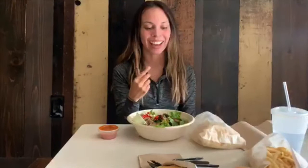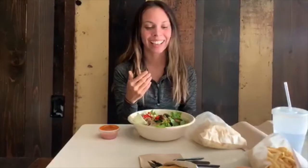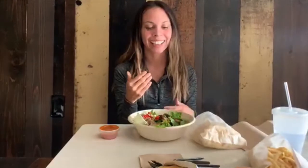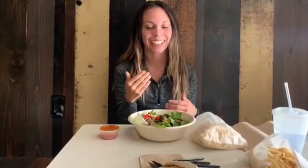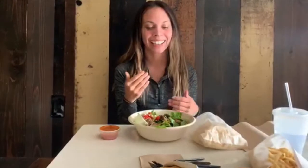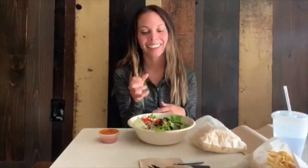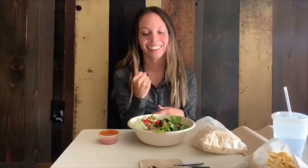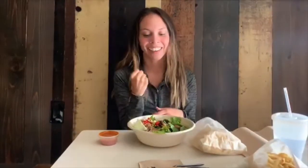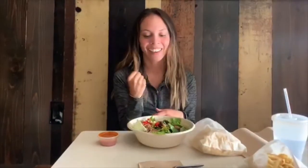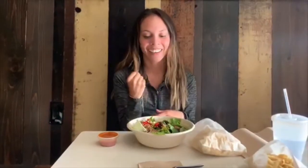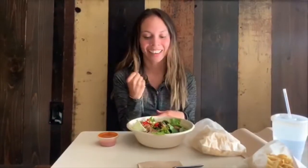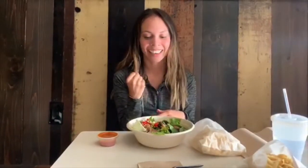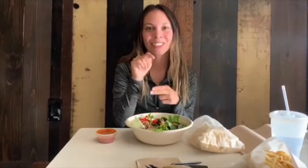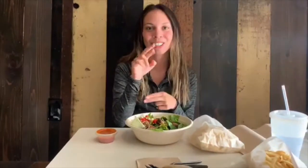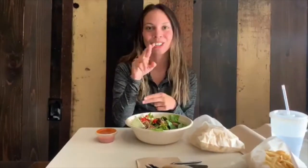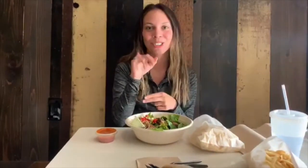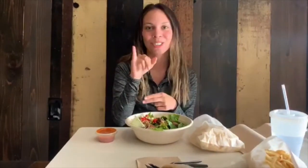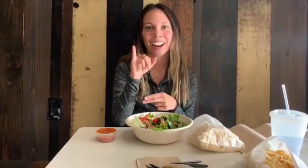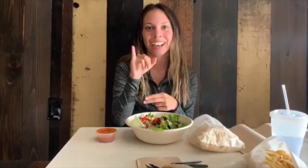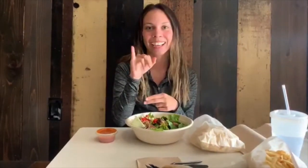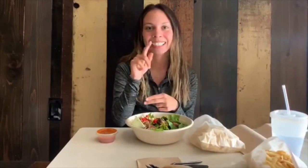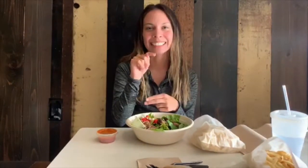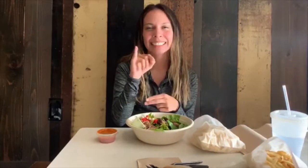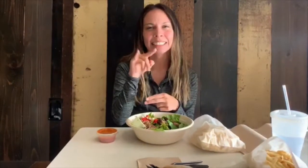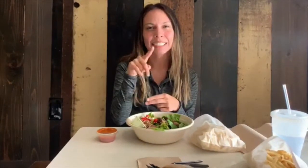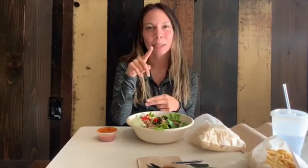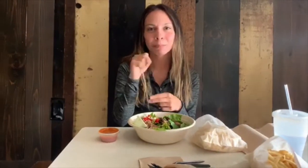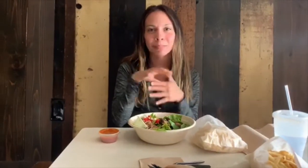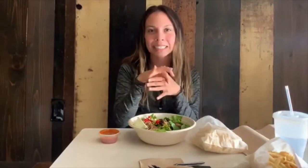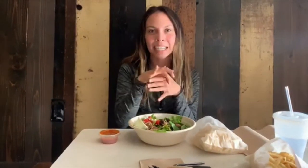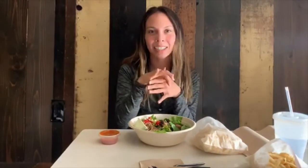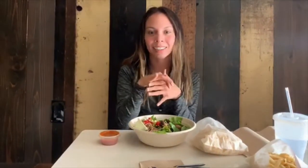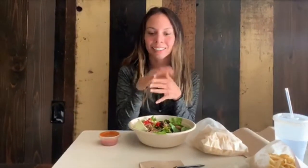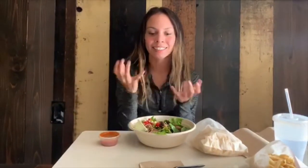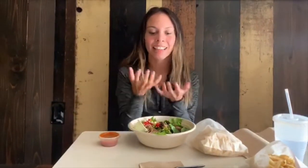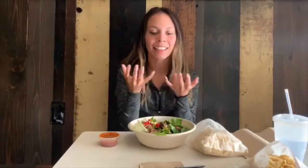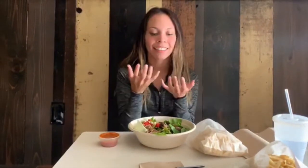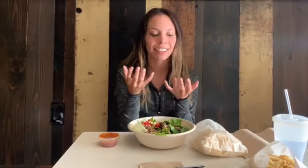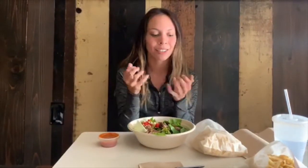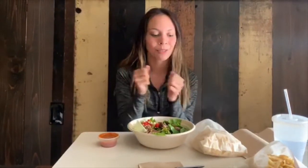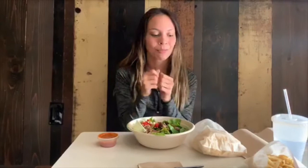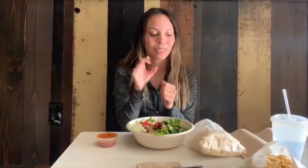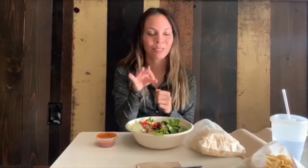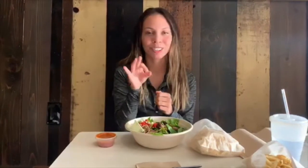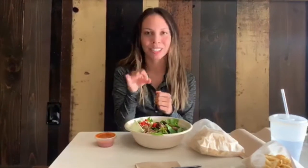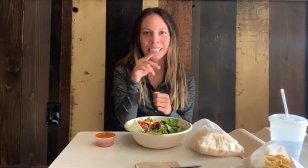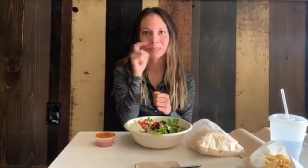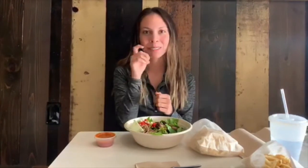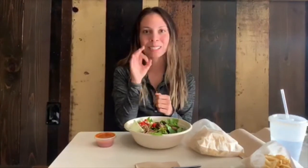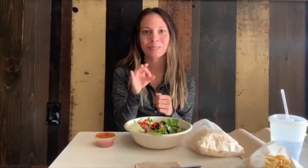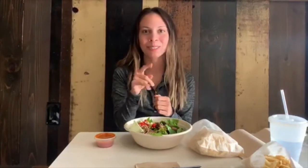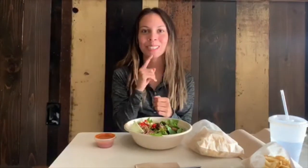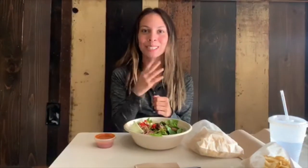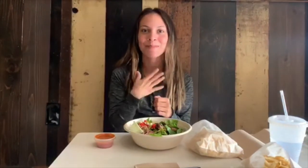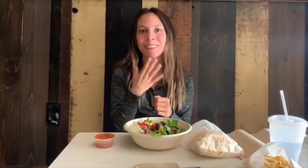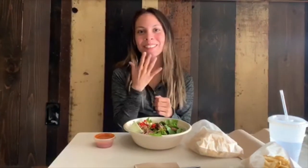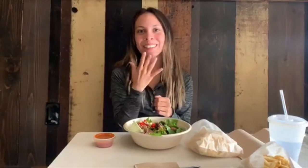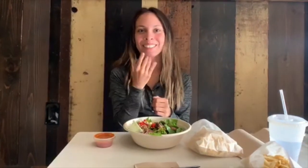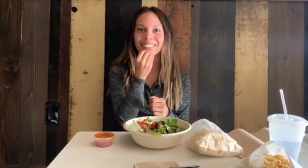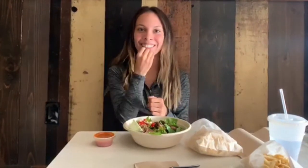R: So I got something called the Tri-Tip Steak Salad With French Fries because fries are my favorite food.